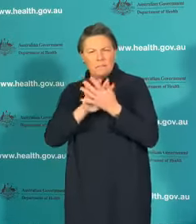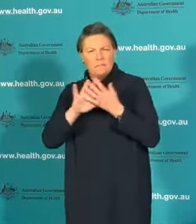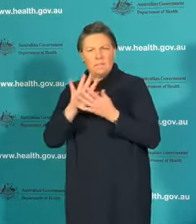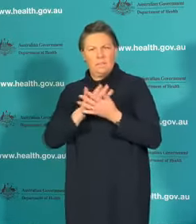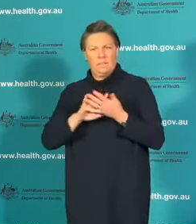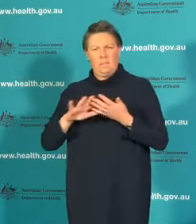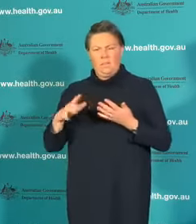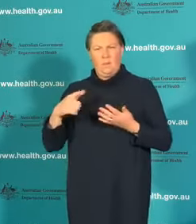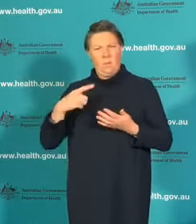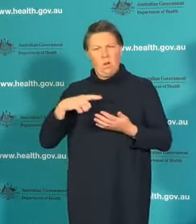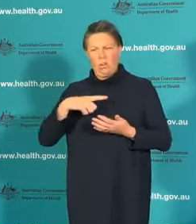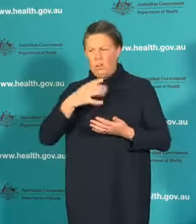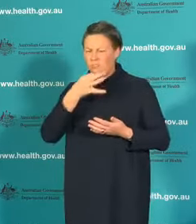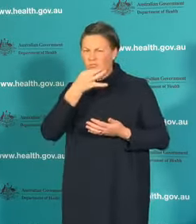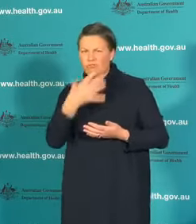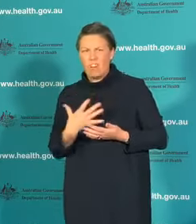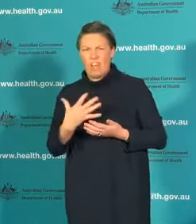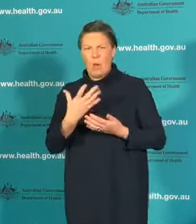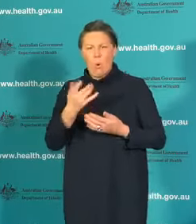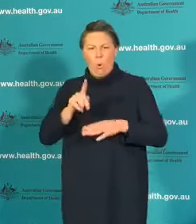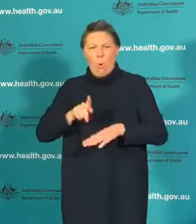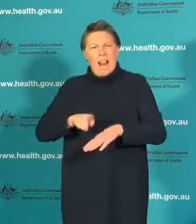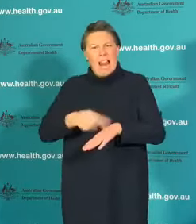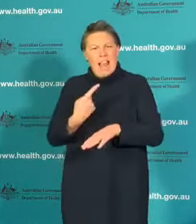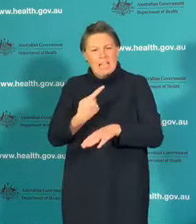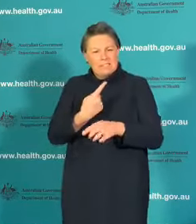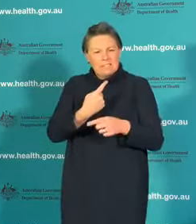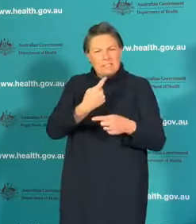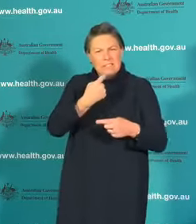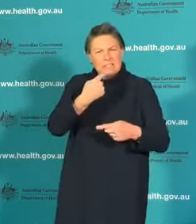that advice was being provided. Can you just repeat the last part of your question?